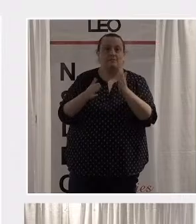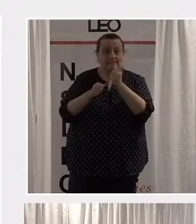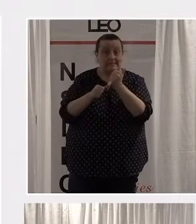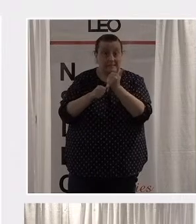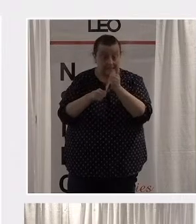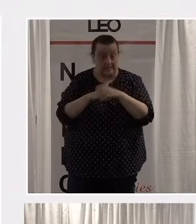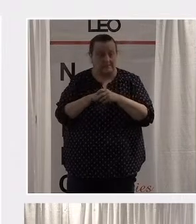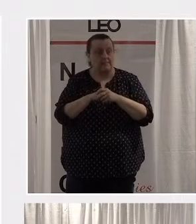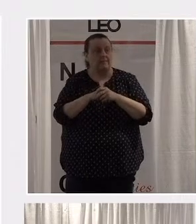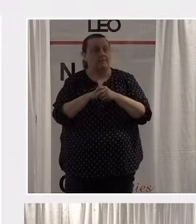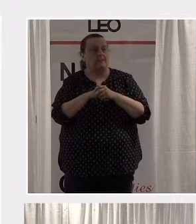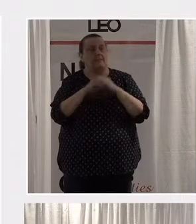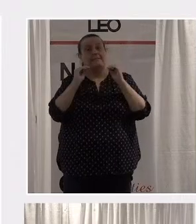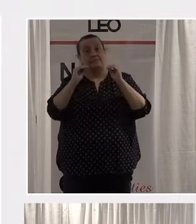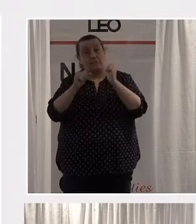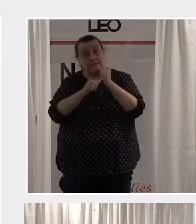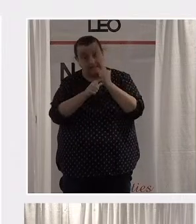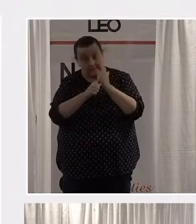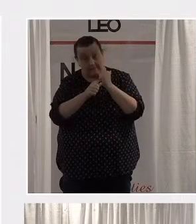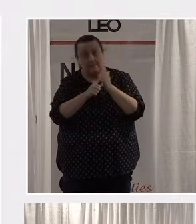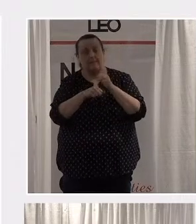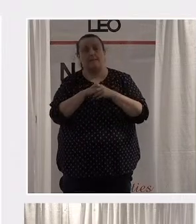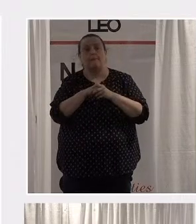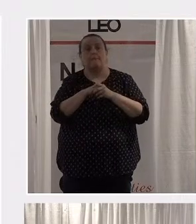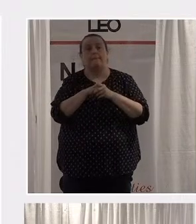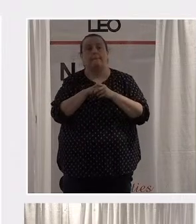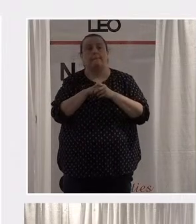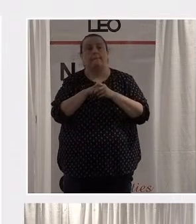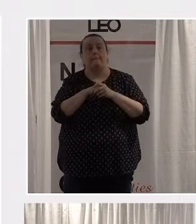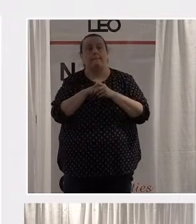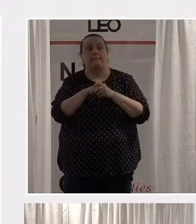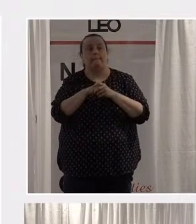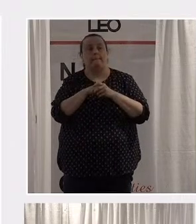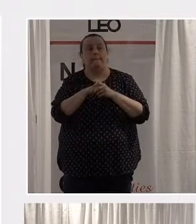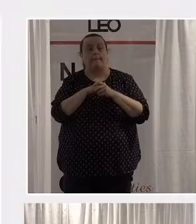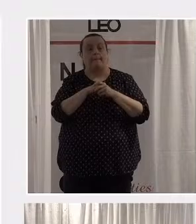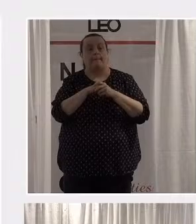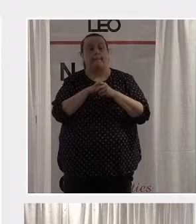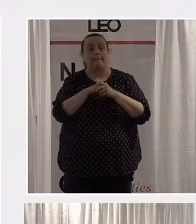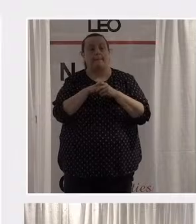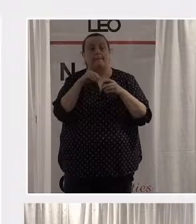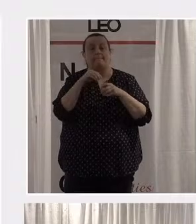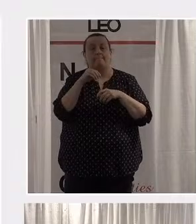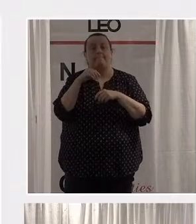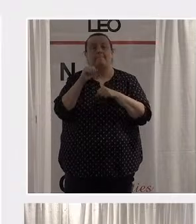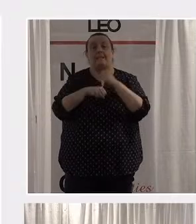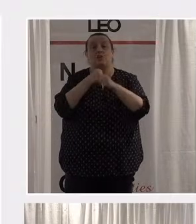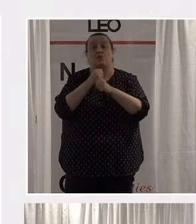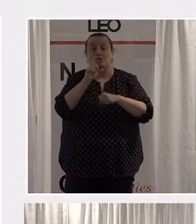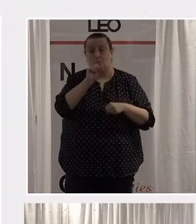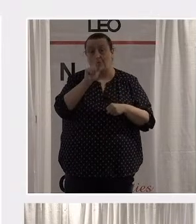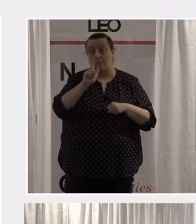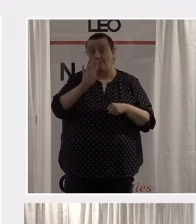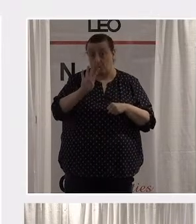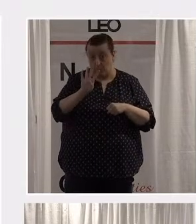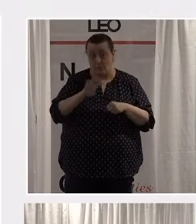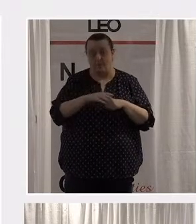AND A TEACHER ASSISTANT IN 2024. THEY WERE PROUD TO RECEIVE